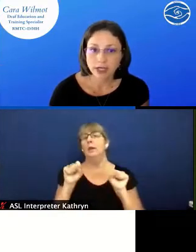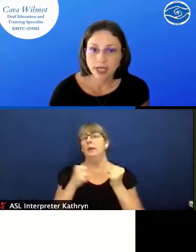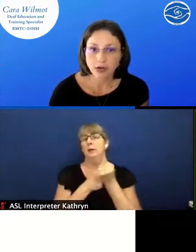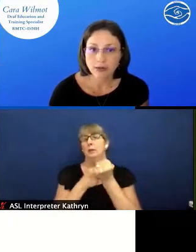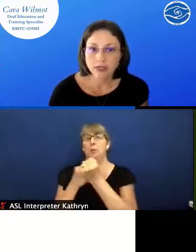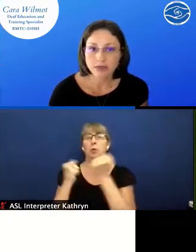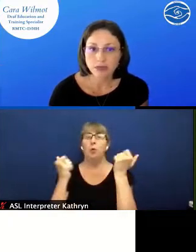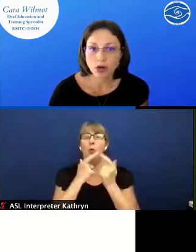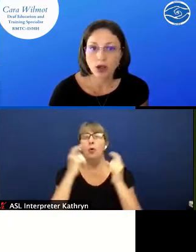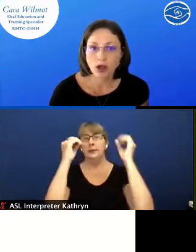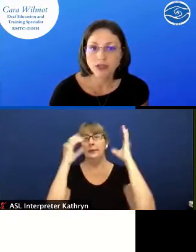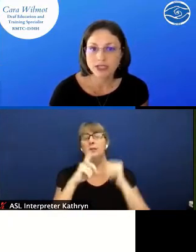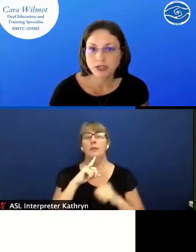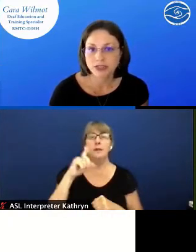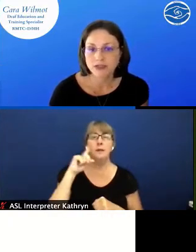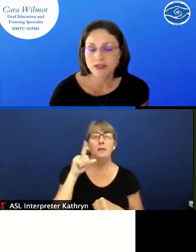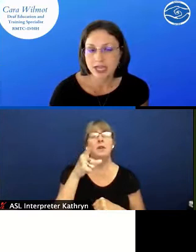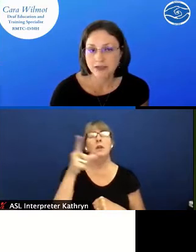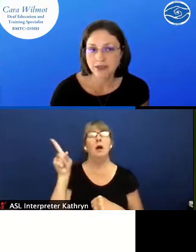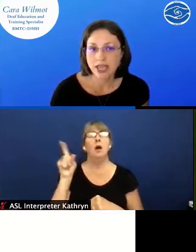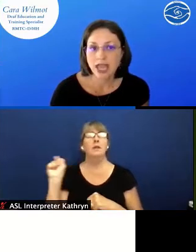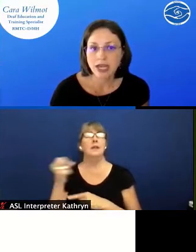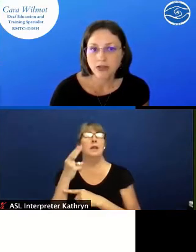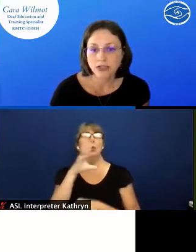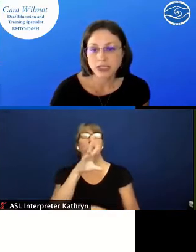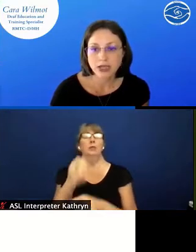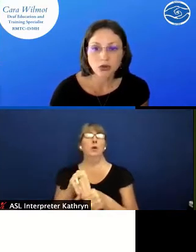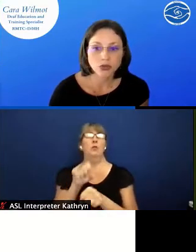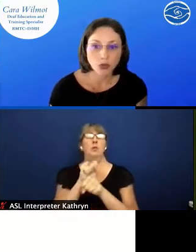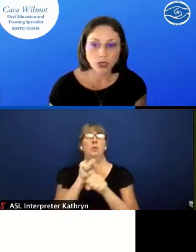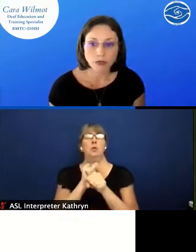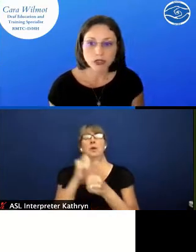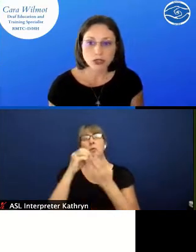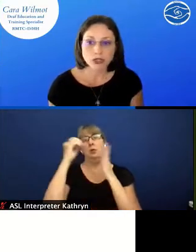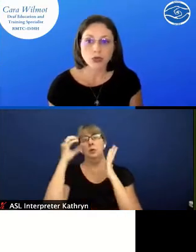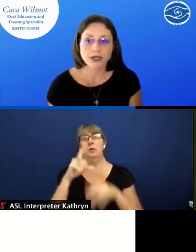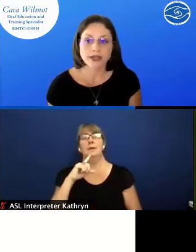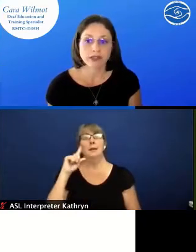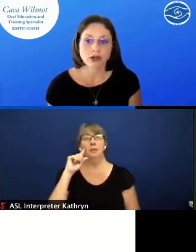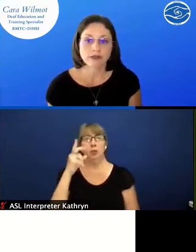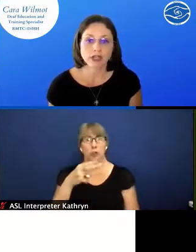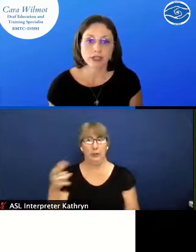and are able to support all the teachers of the deaf and other stakeholders working with students who are deaf and hard of hearing.